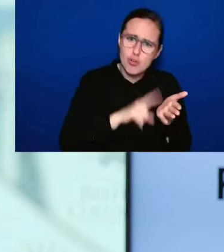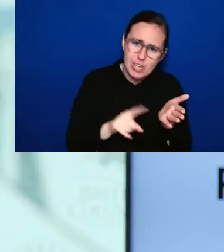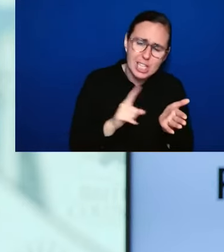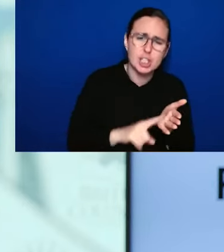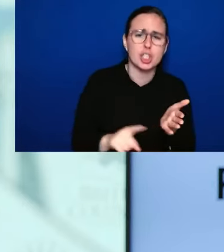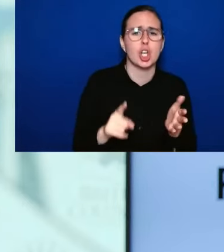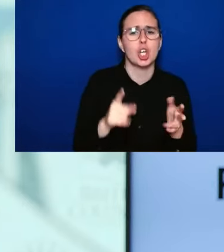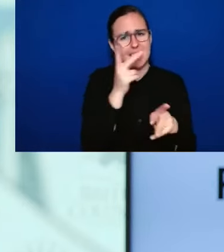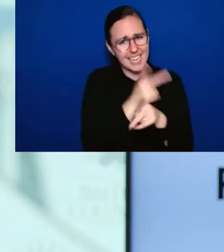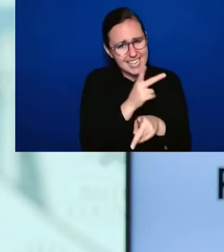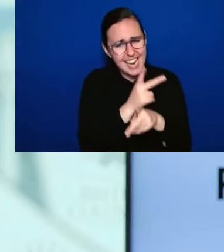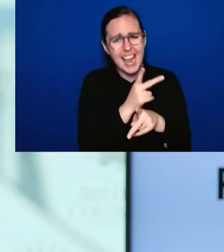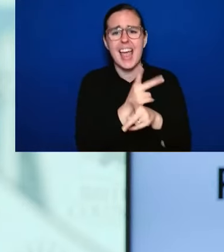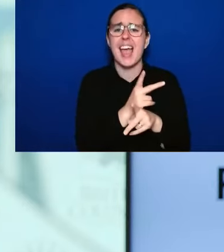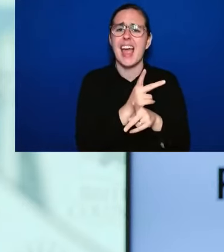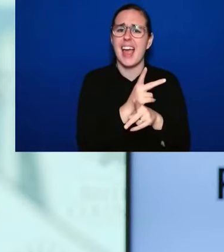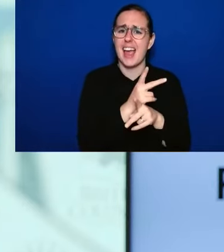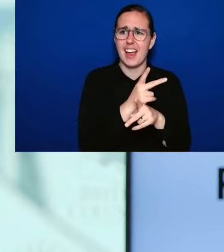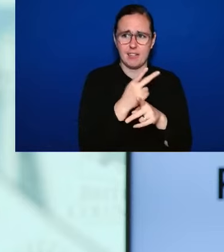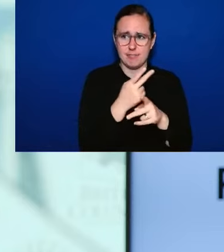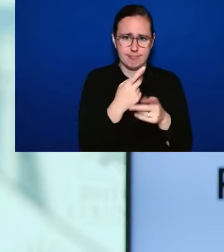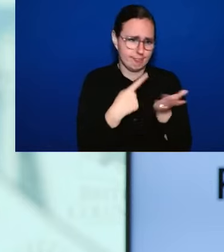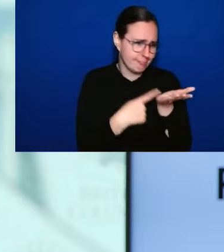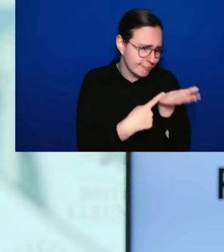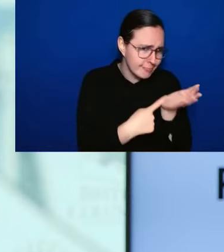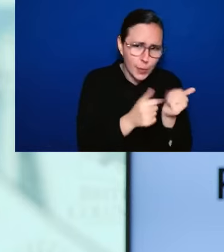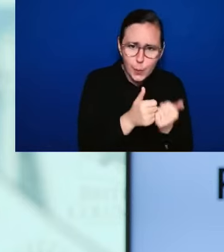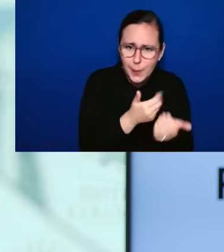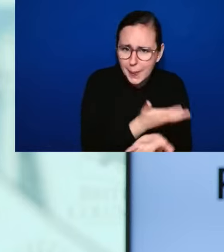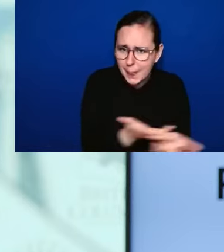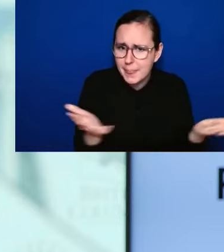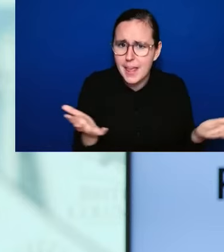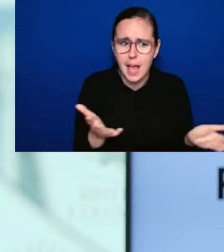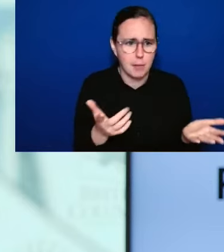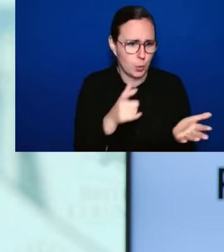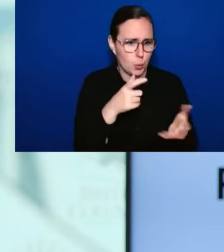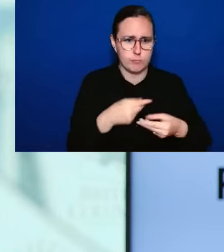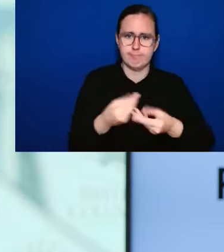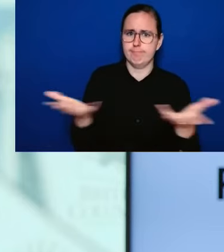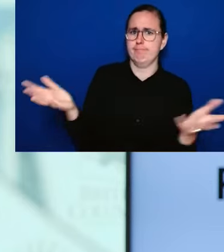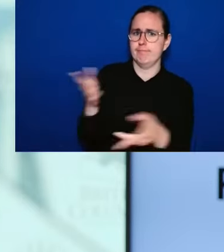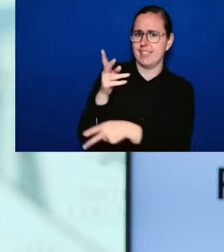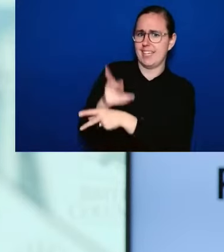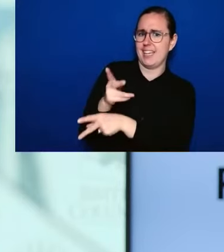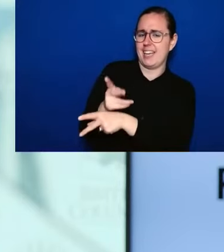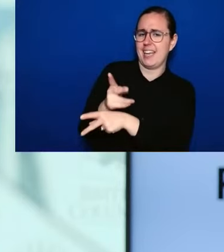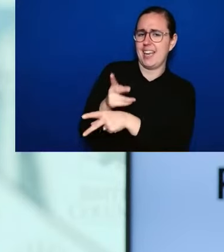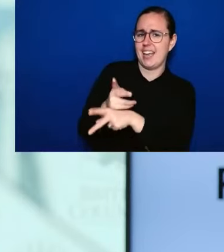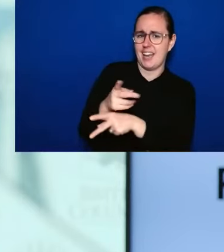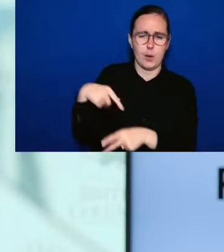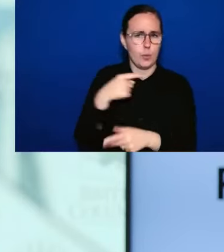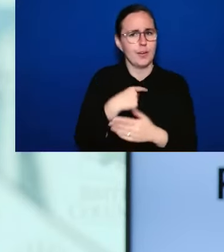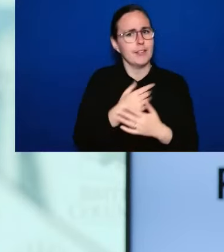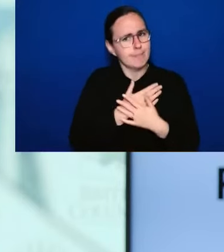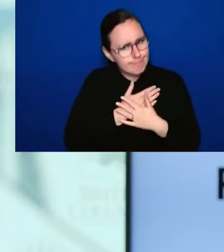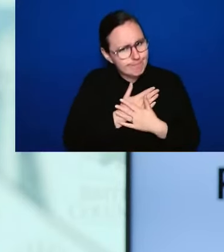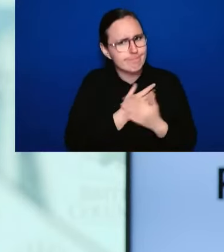care PC cancer how strongly people feel. About the agency